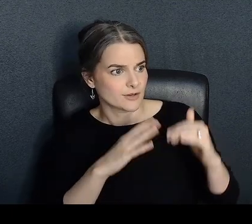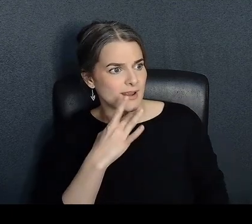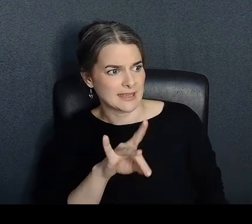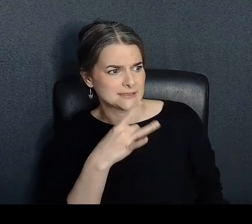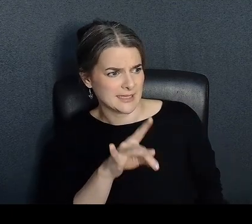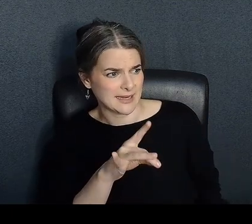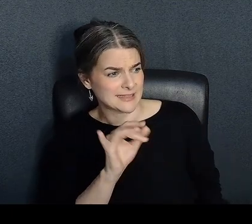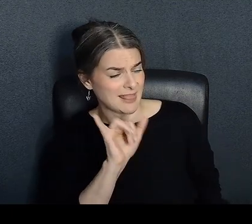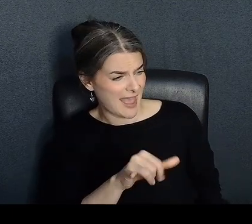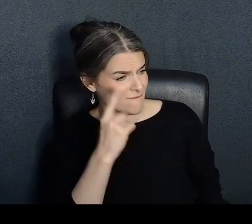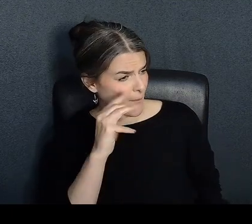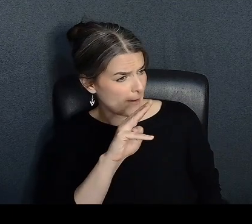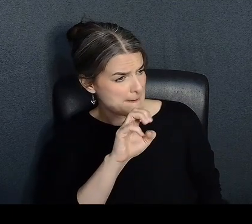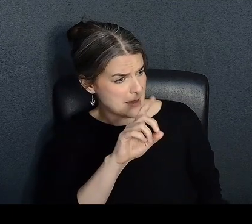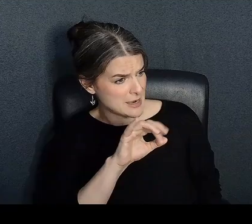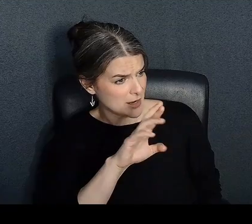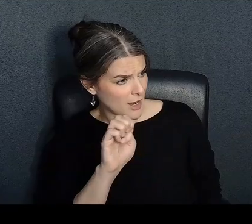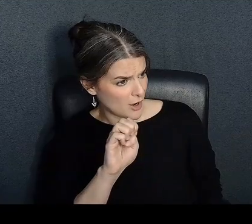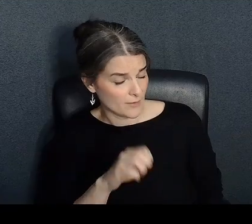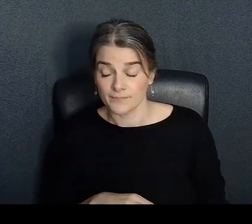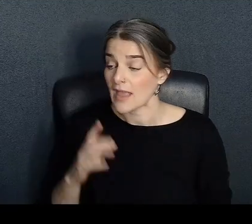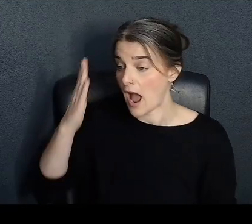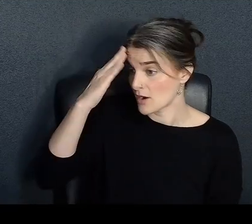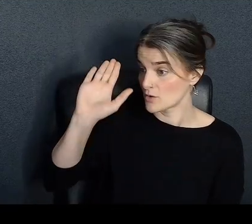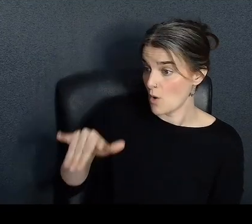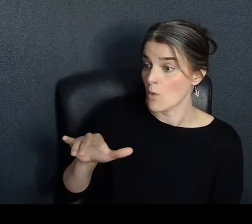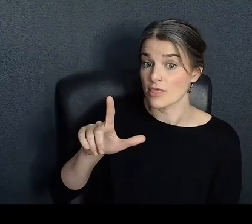So I know the law was from the Biden